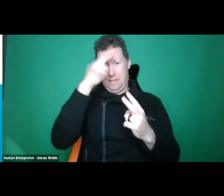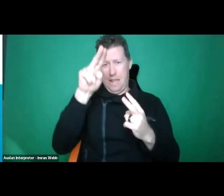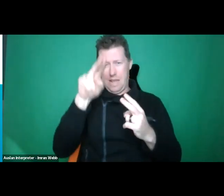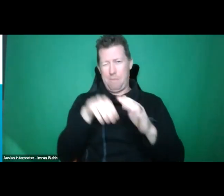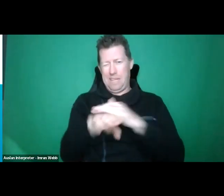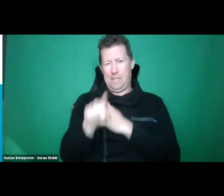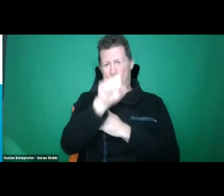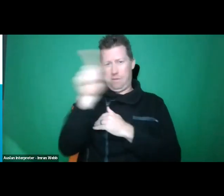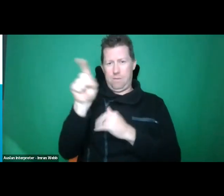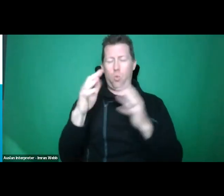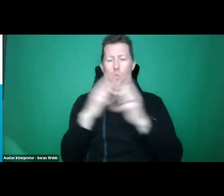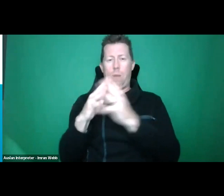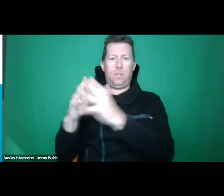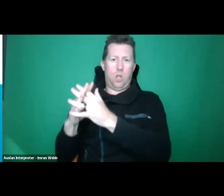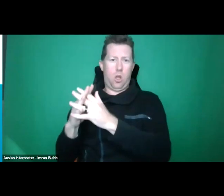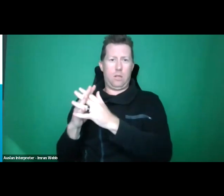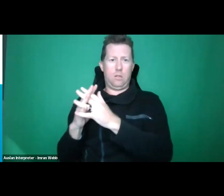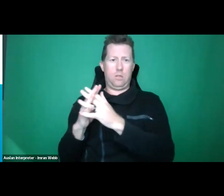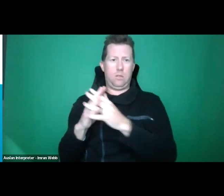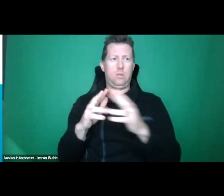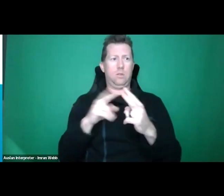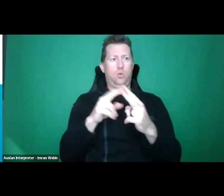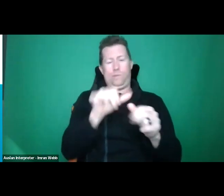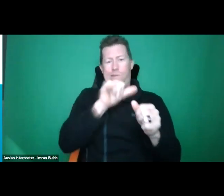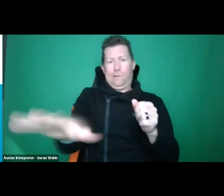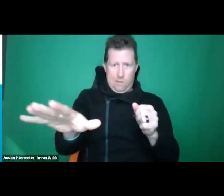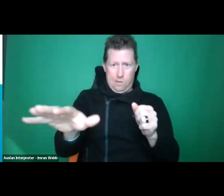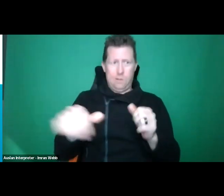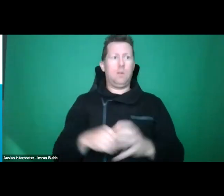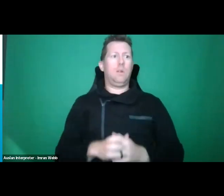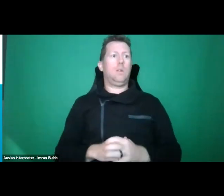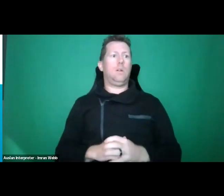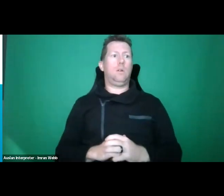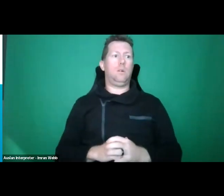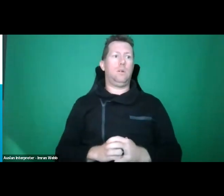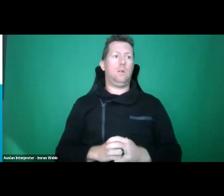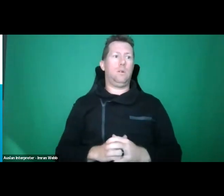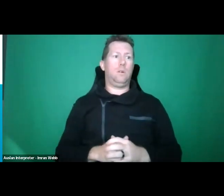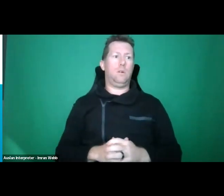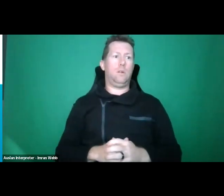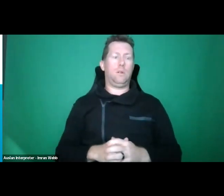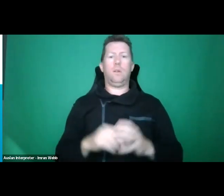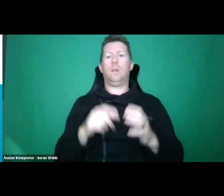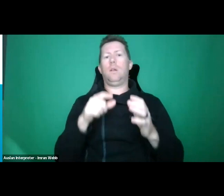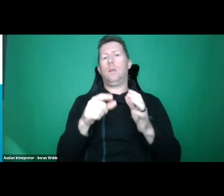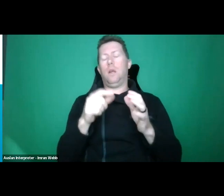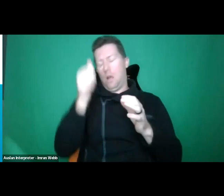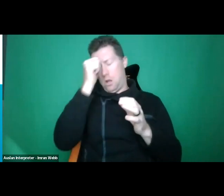on the website for the national disability data asset. I know that we have two of those people